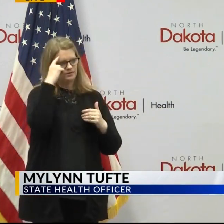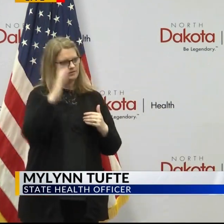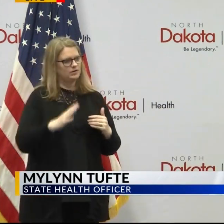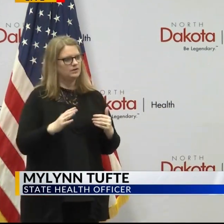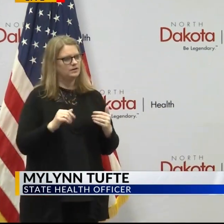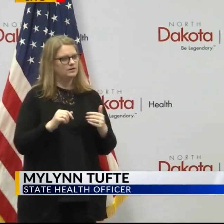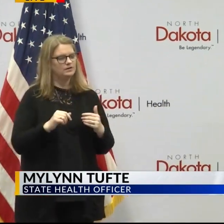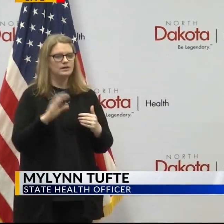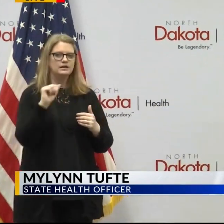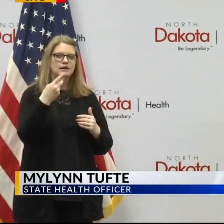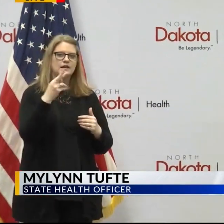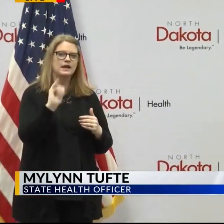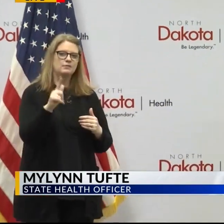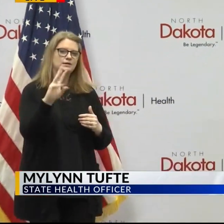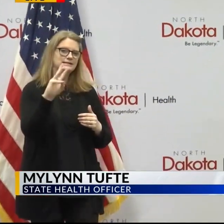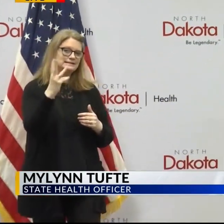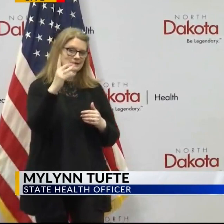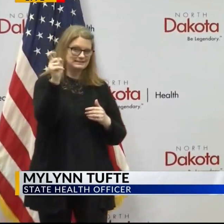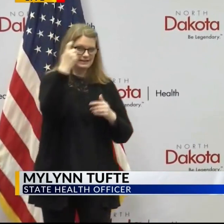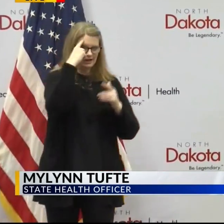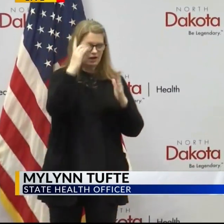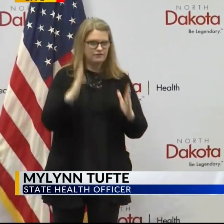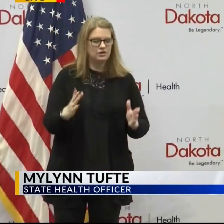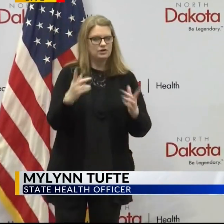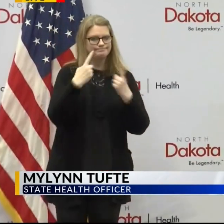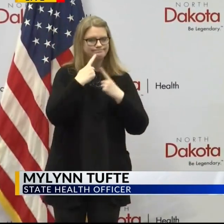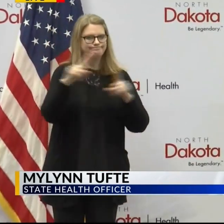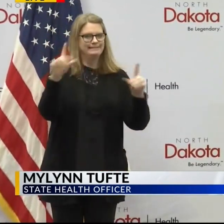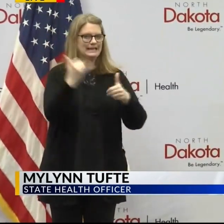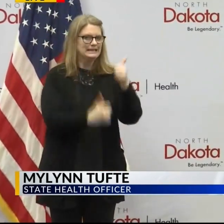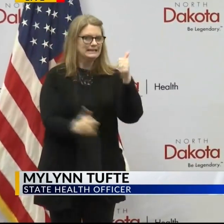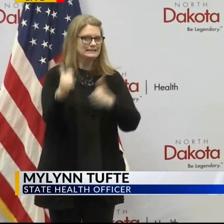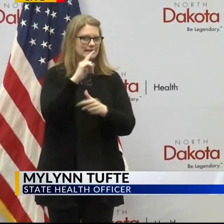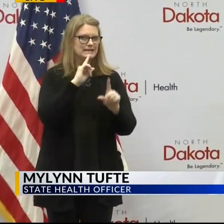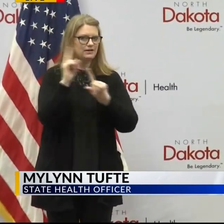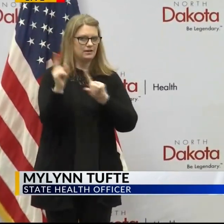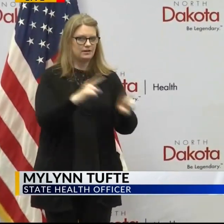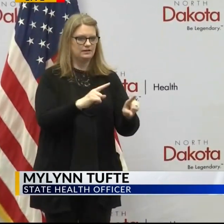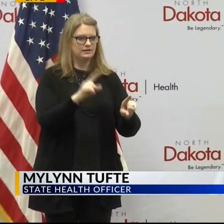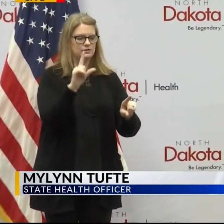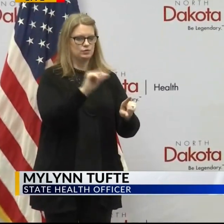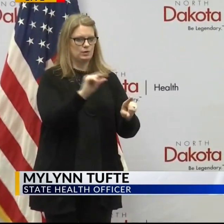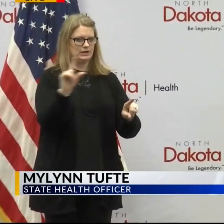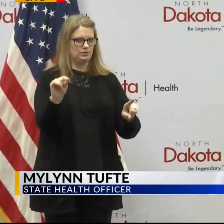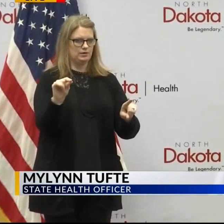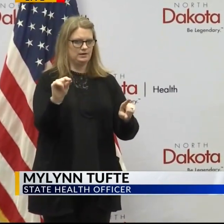AND I'LL INVITE MYLYNN TUFTE TO TALK ABOUT THIS, MYLYNN.